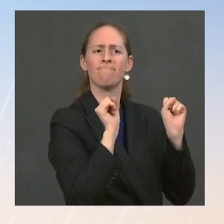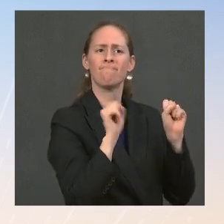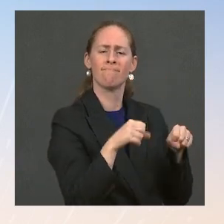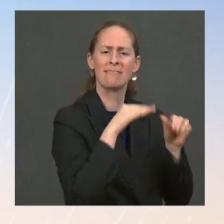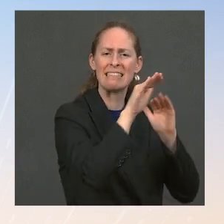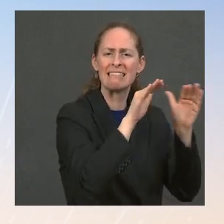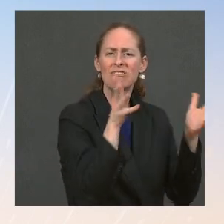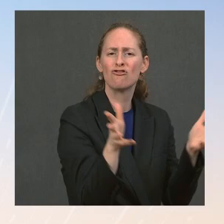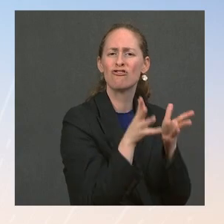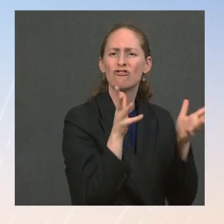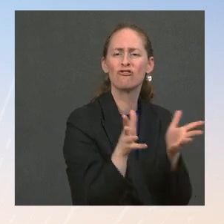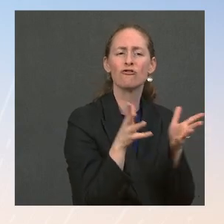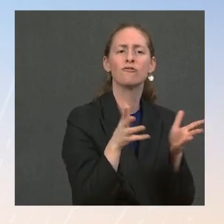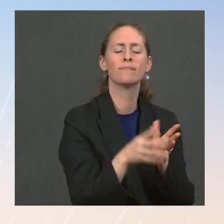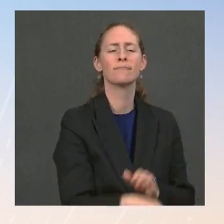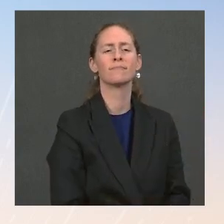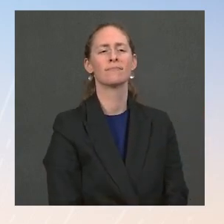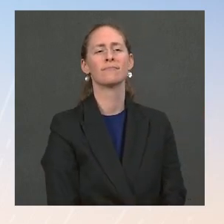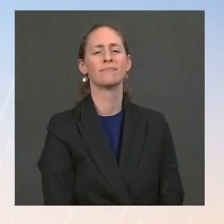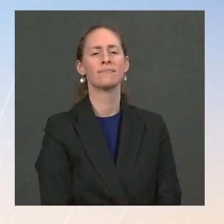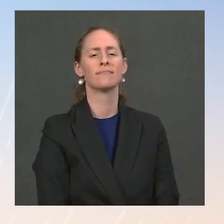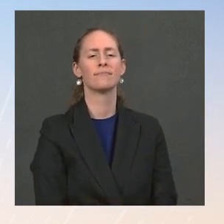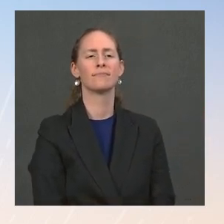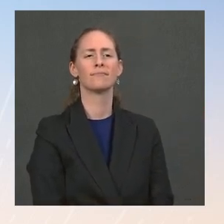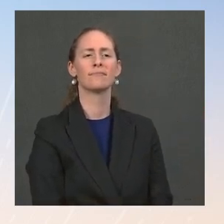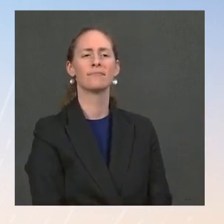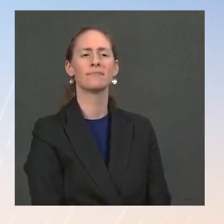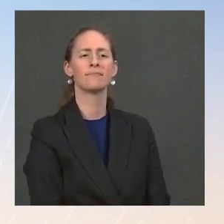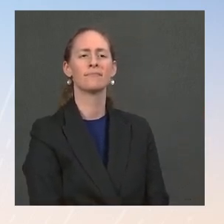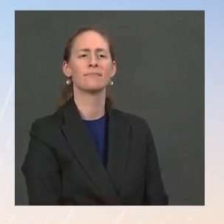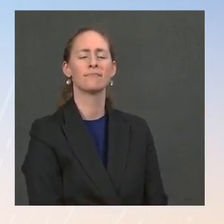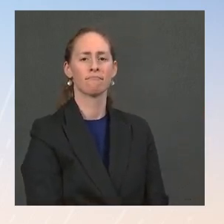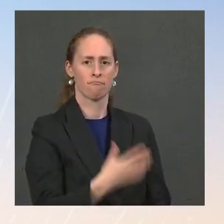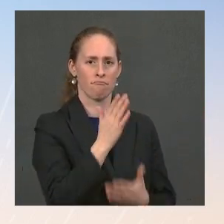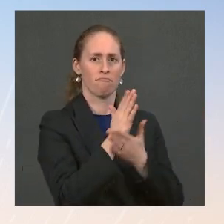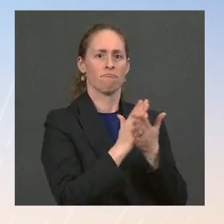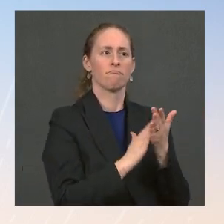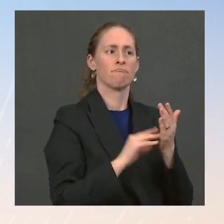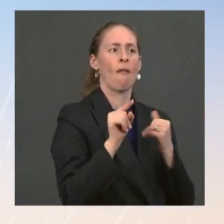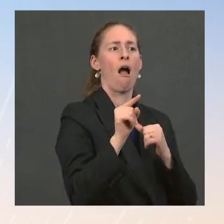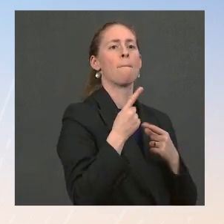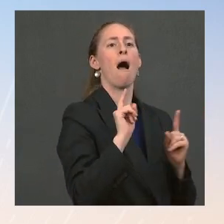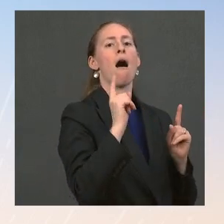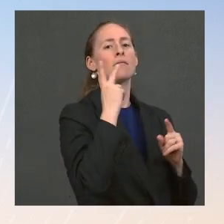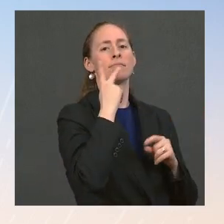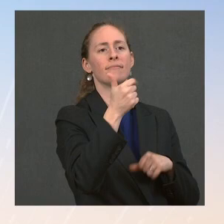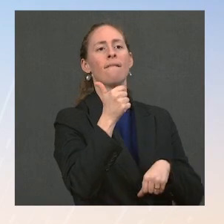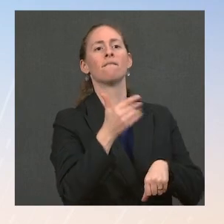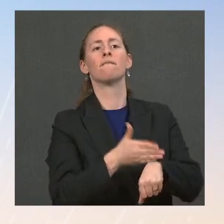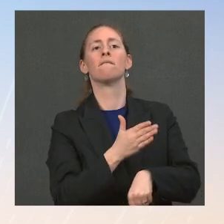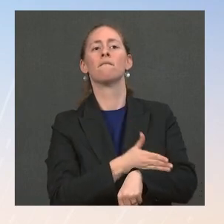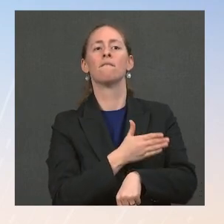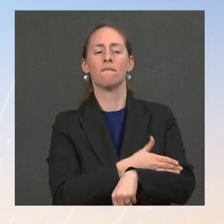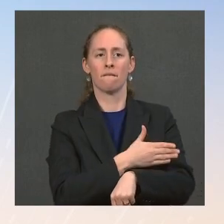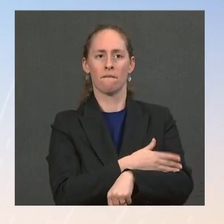you know, some progress on addressing, but we also need to get the CHIPS funding passed and through Congress.